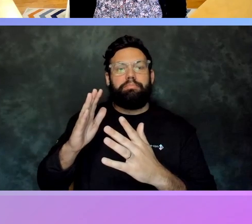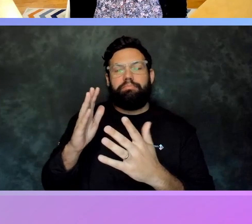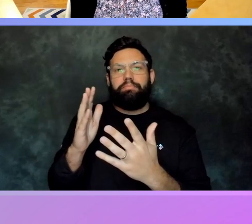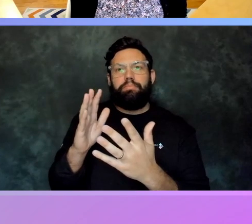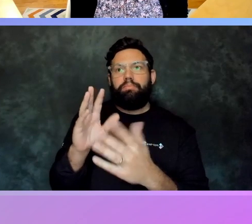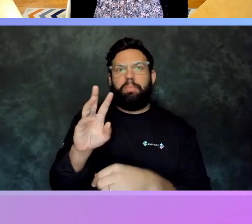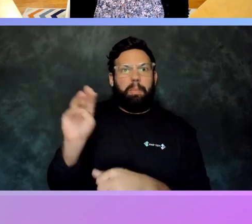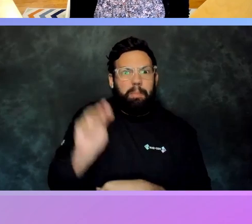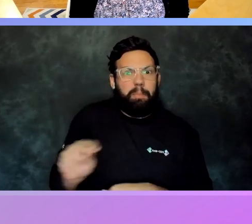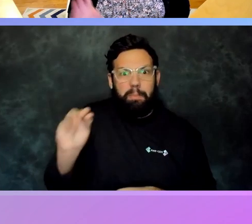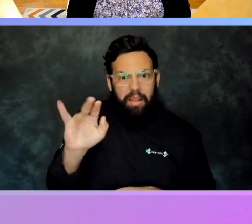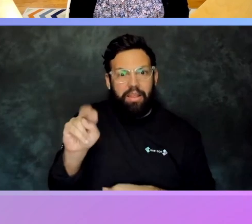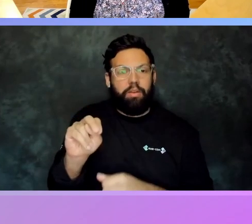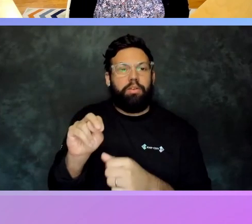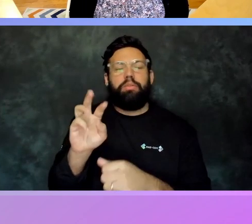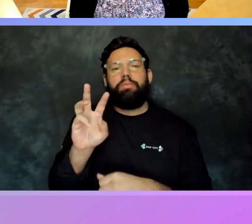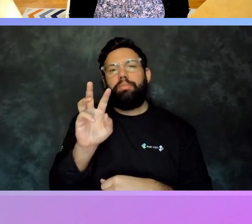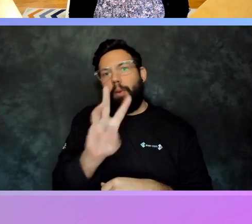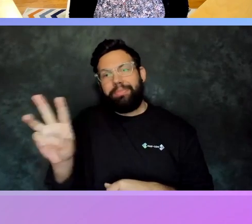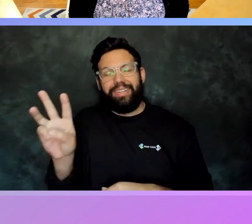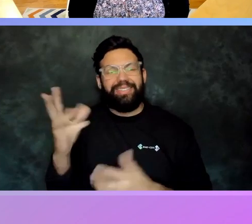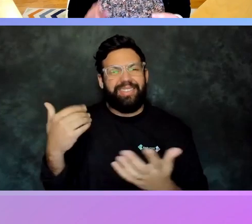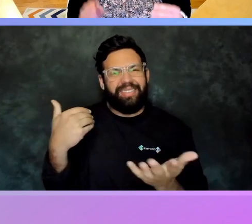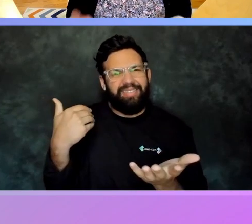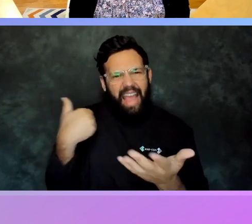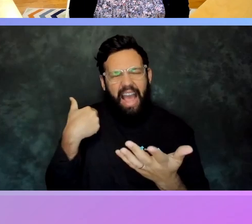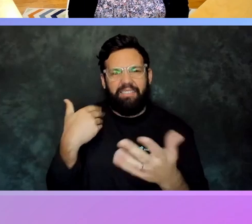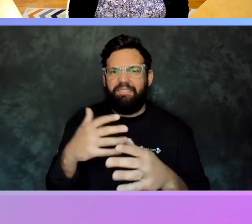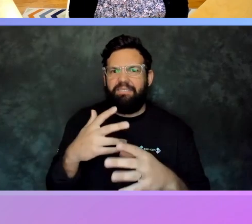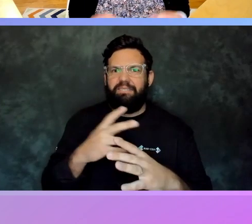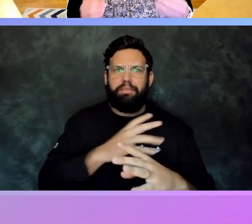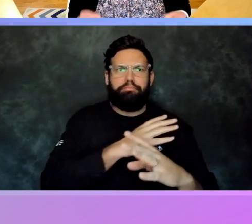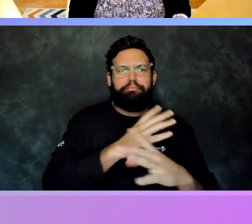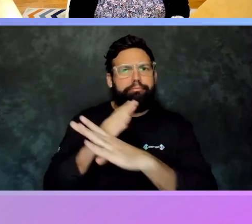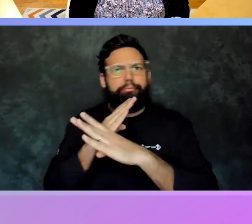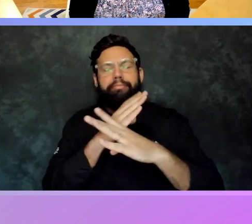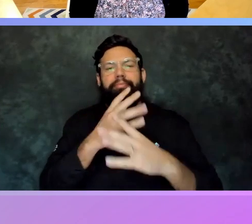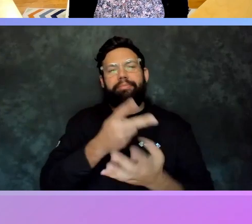[TILLY] Good morning, good day, and good evening everyone wherever you are. My name is